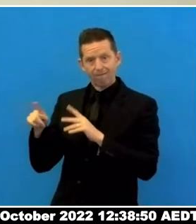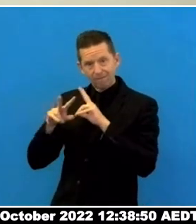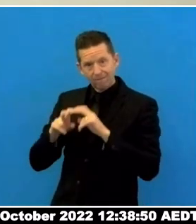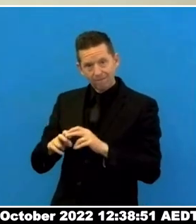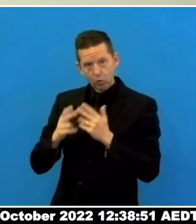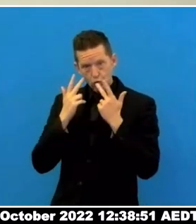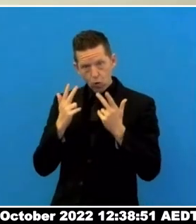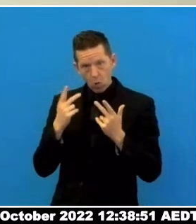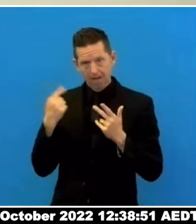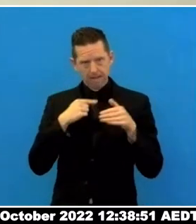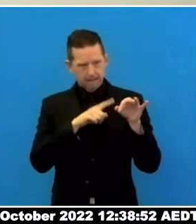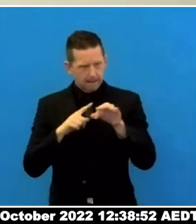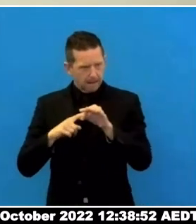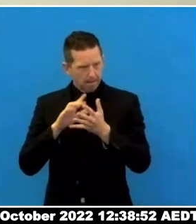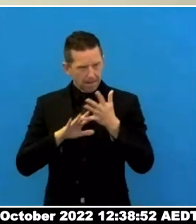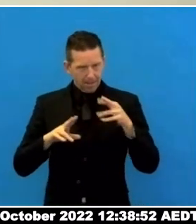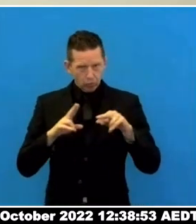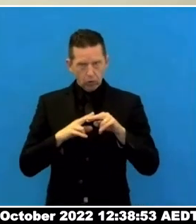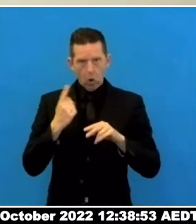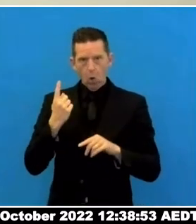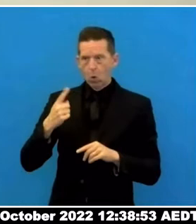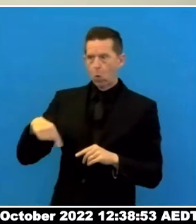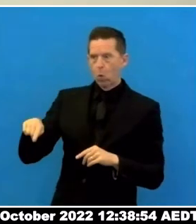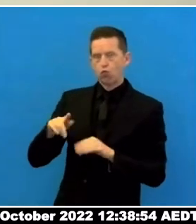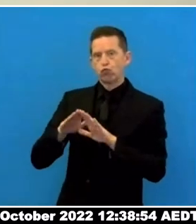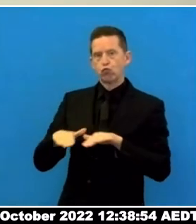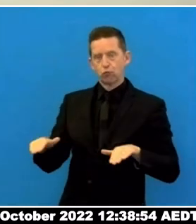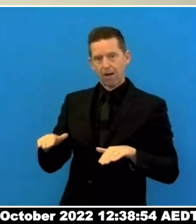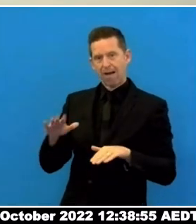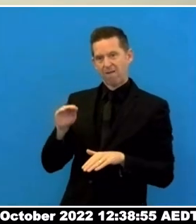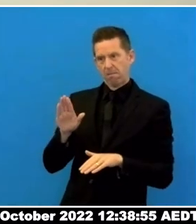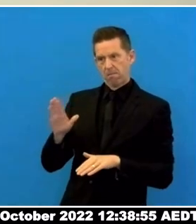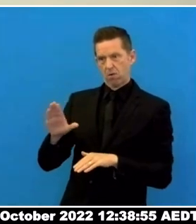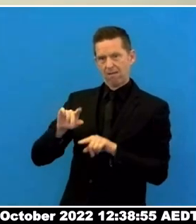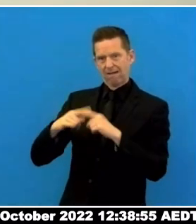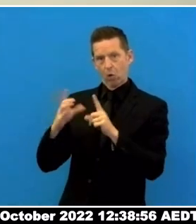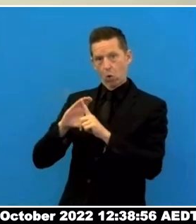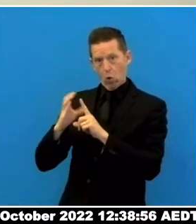based on parent surveys, that children with non English speaking background parents were less likely the children were least likely